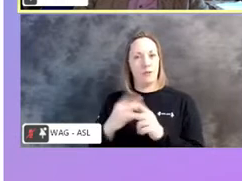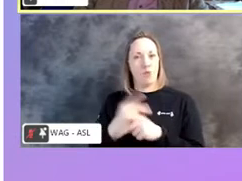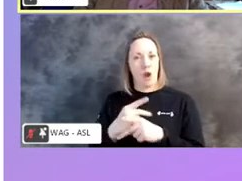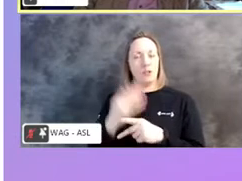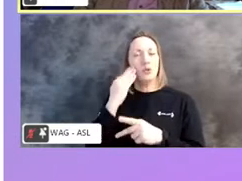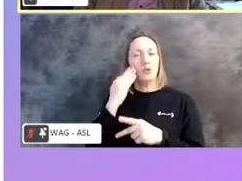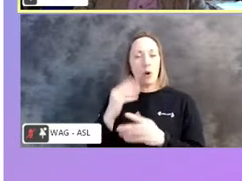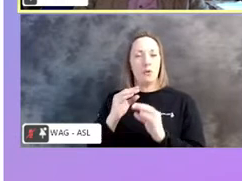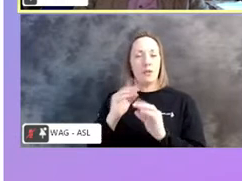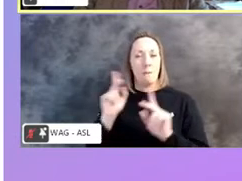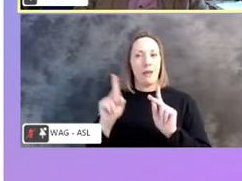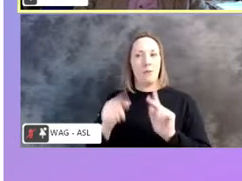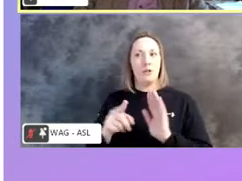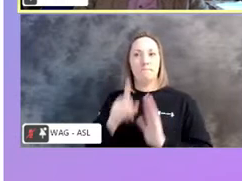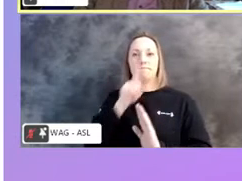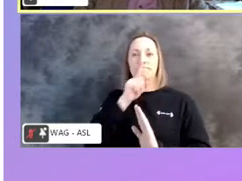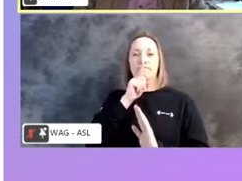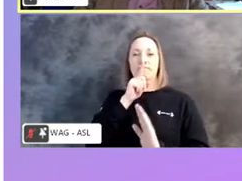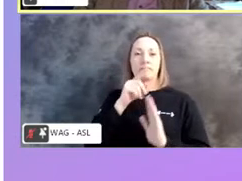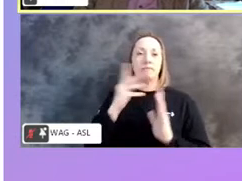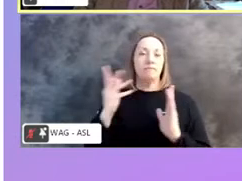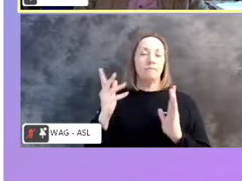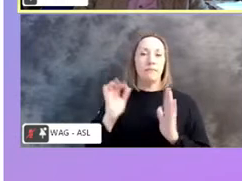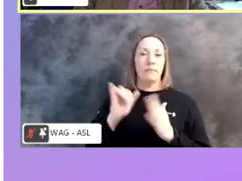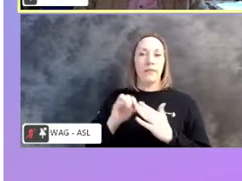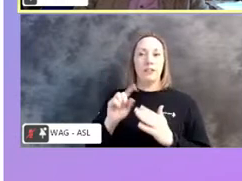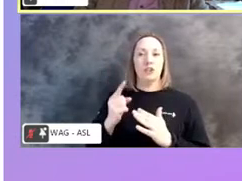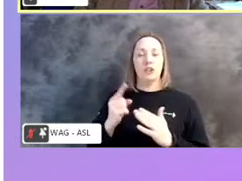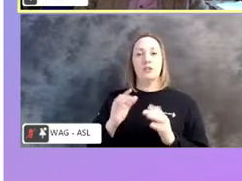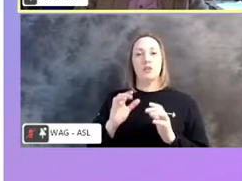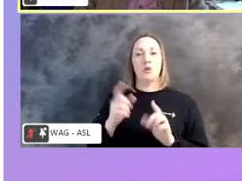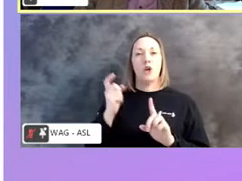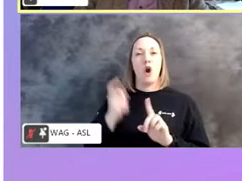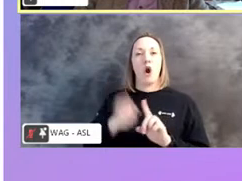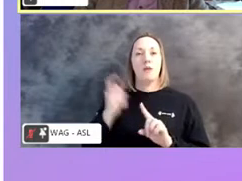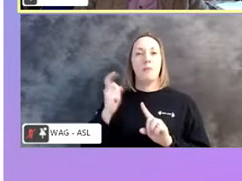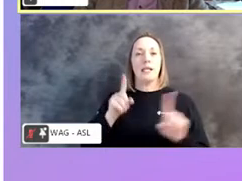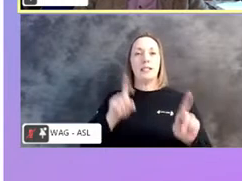scale monitoring, or ex monitoring.